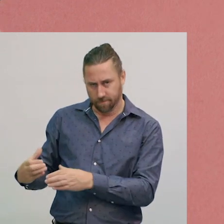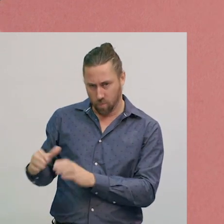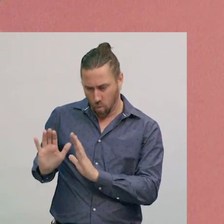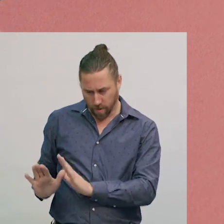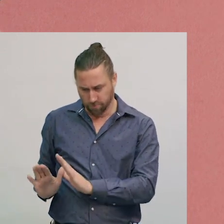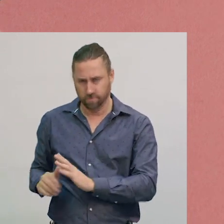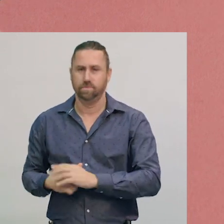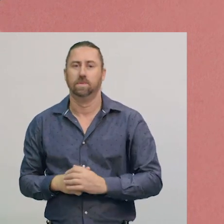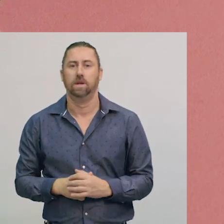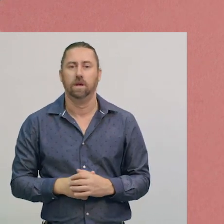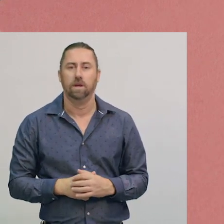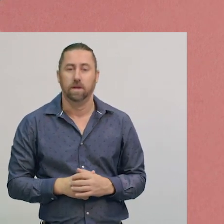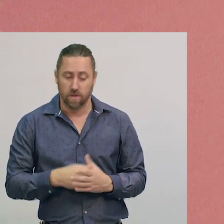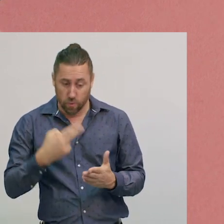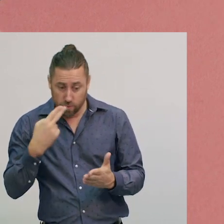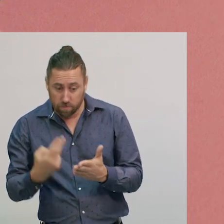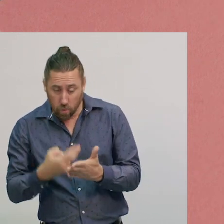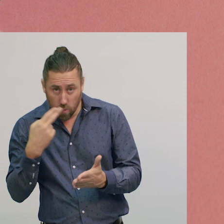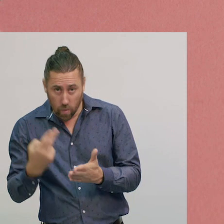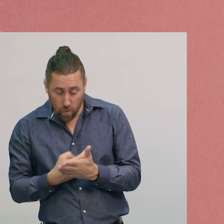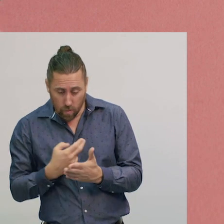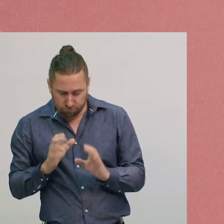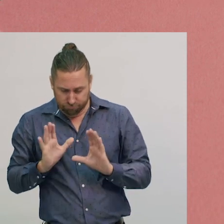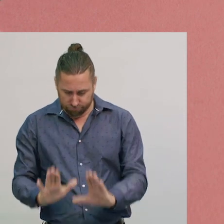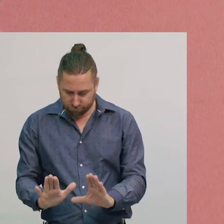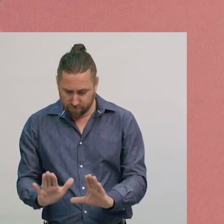the spoons in a pile over here,